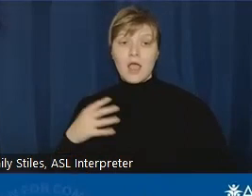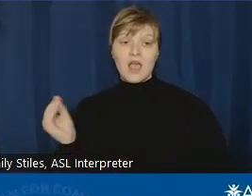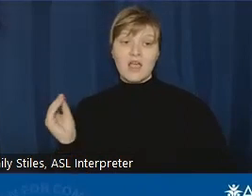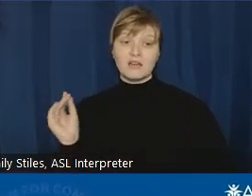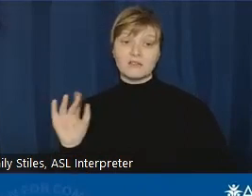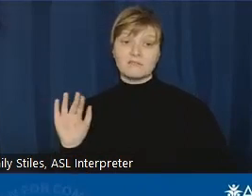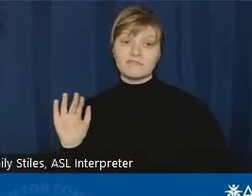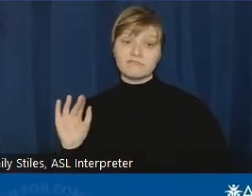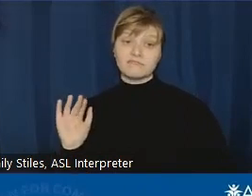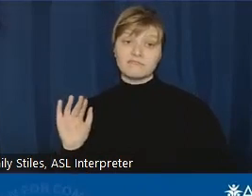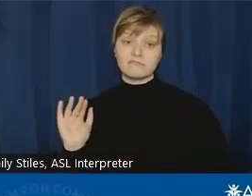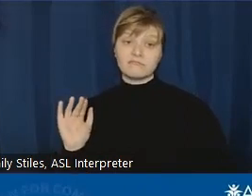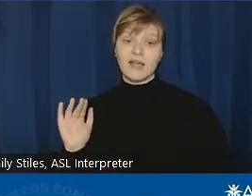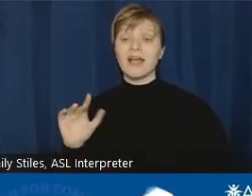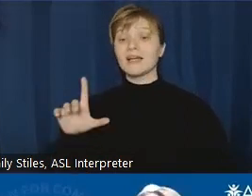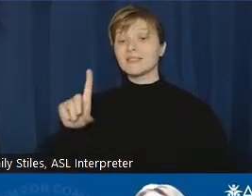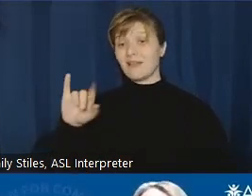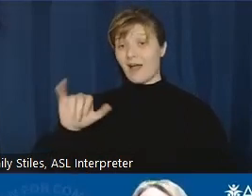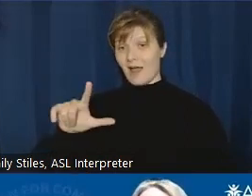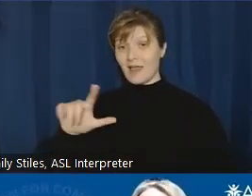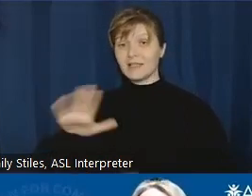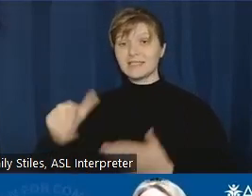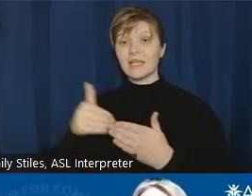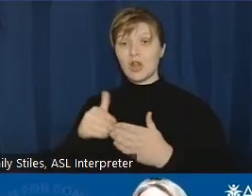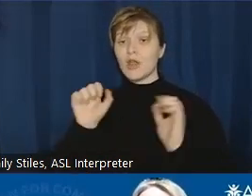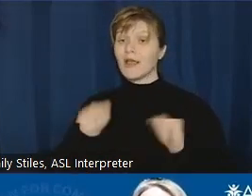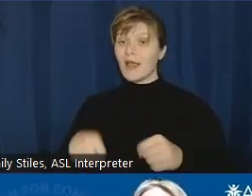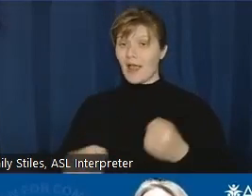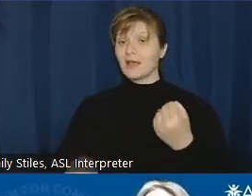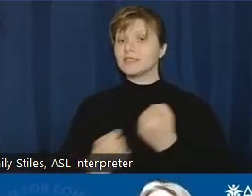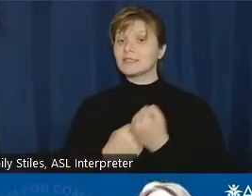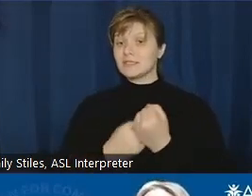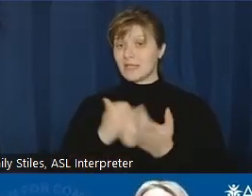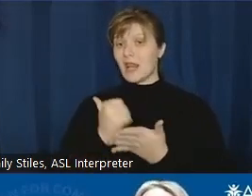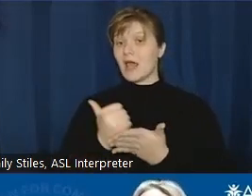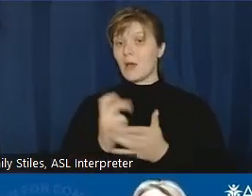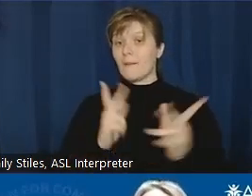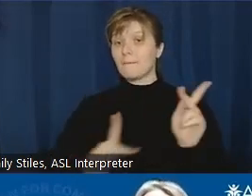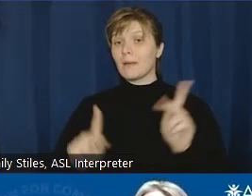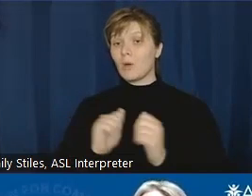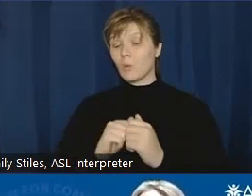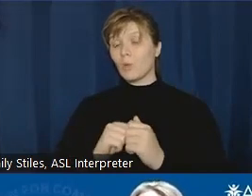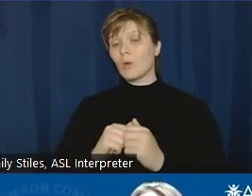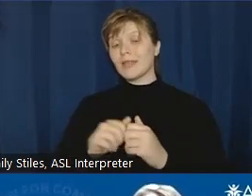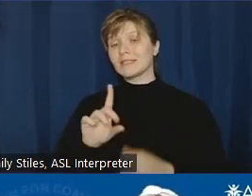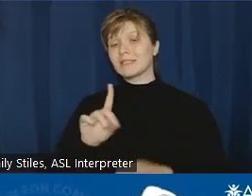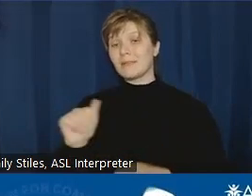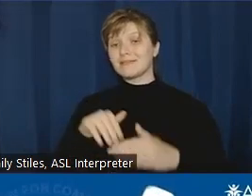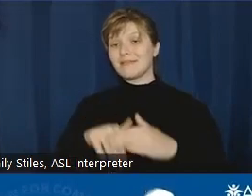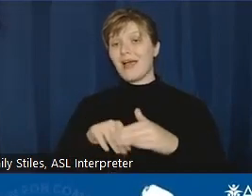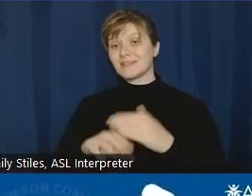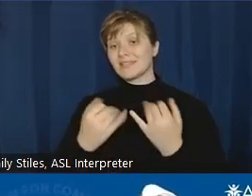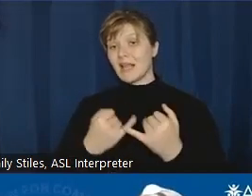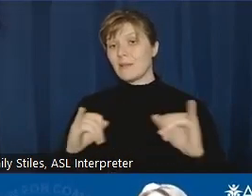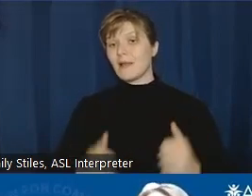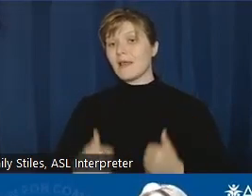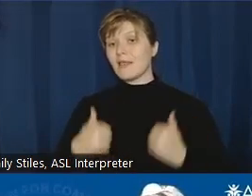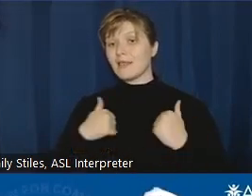In addition, the DIAL call center can also assist and help people with disabilities access independent living resources, such as connecting to their